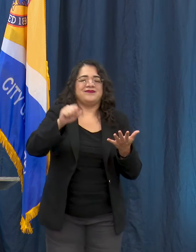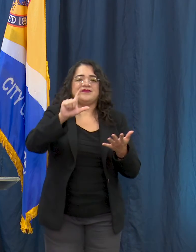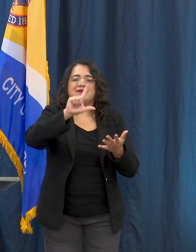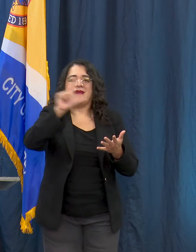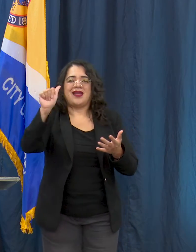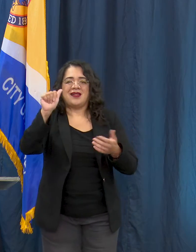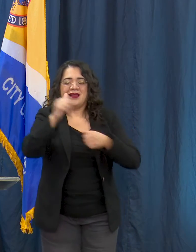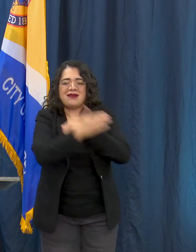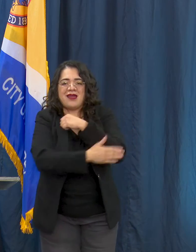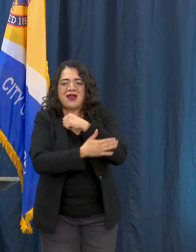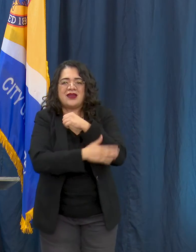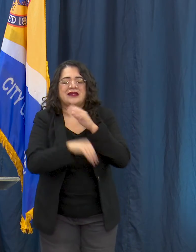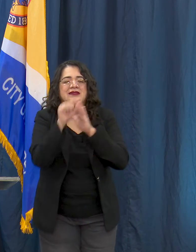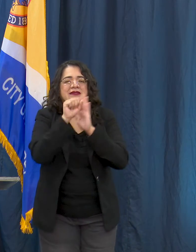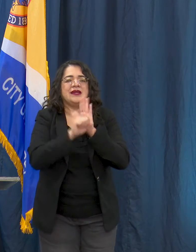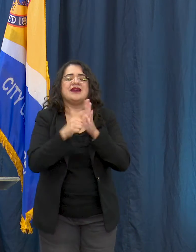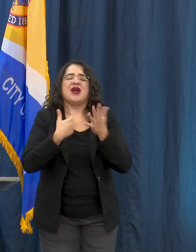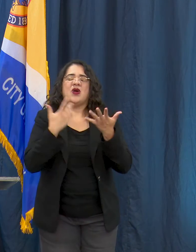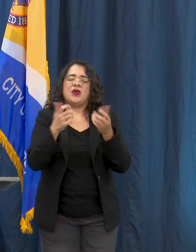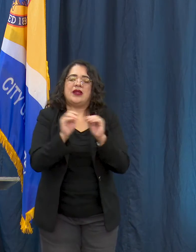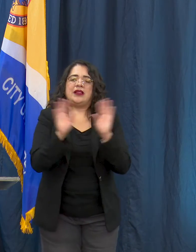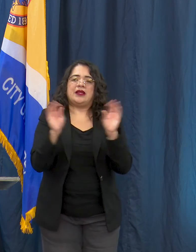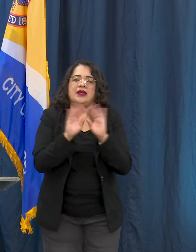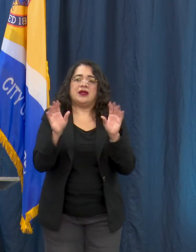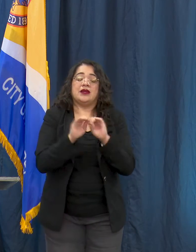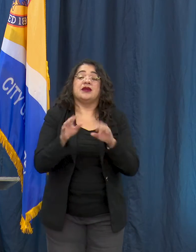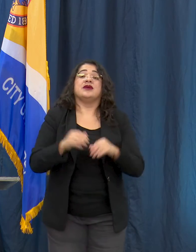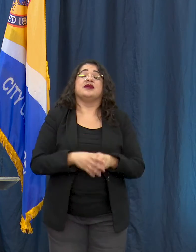I want to make sure i'm very clear. The list of